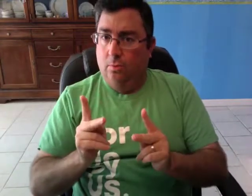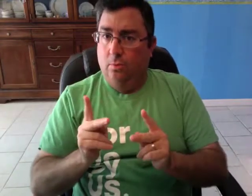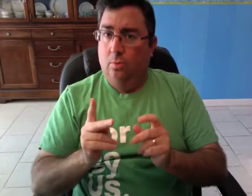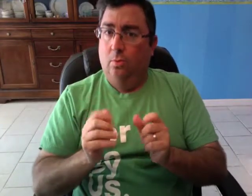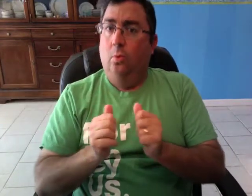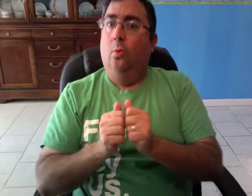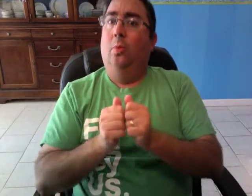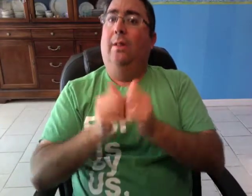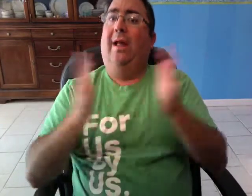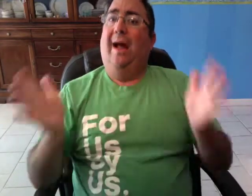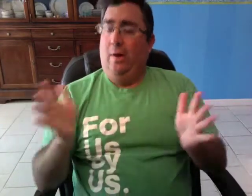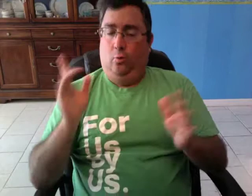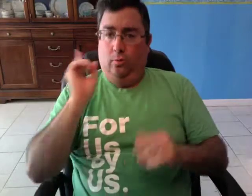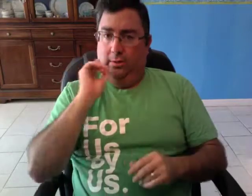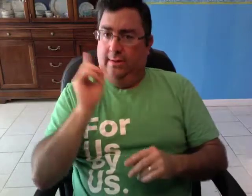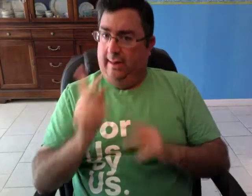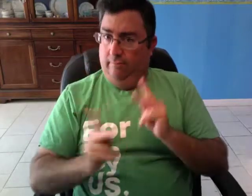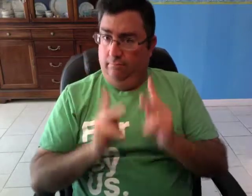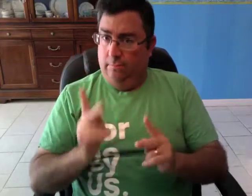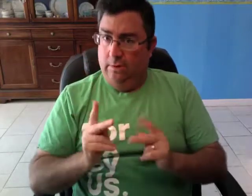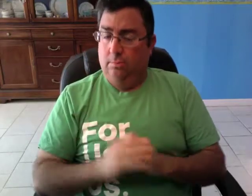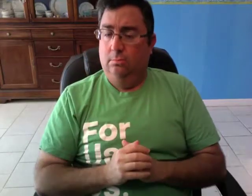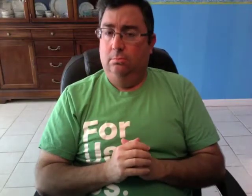and WITHOUT Deaf people.